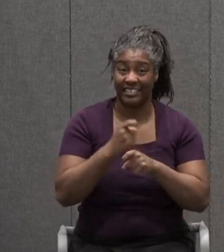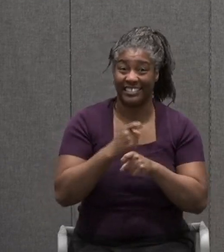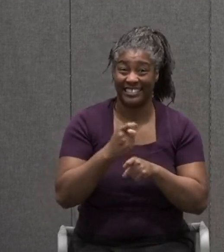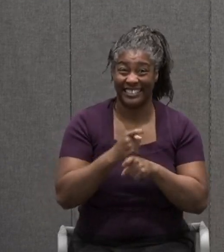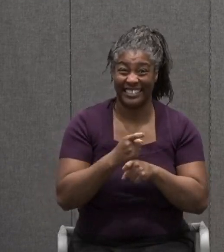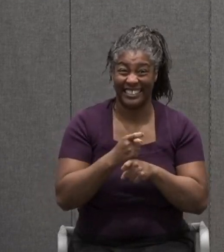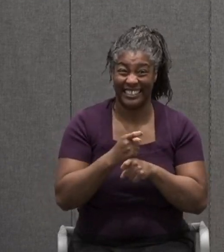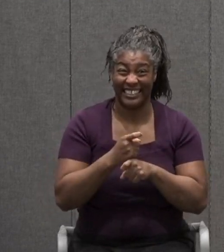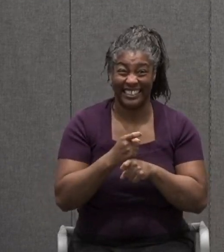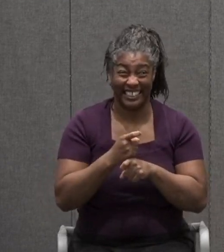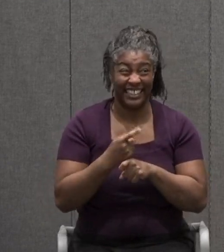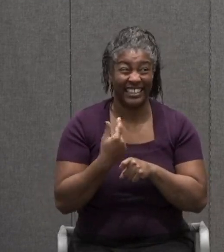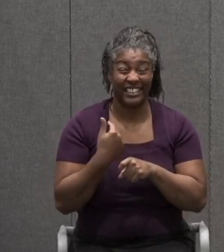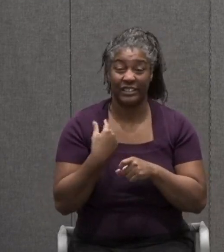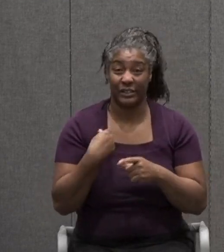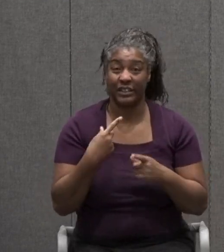This is how we do it. - Total yogi shakedown.